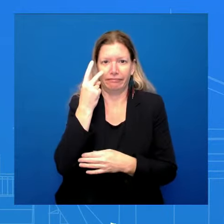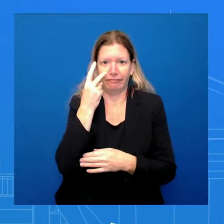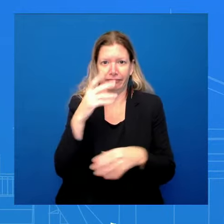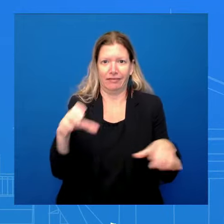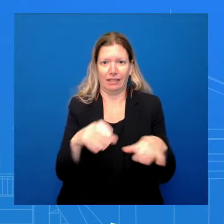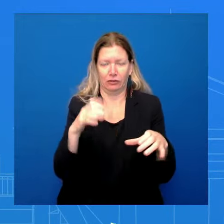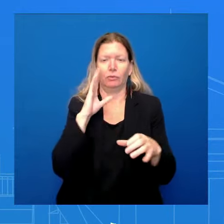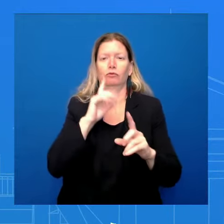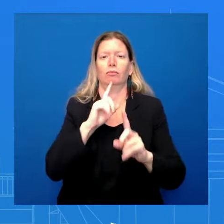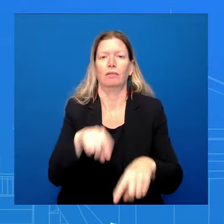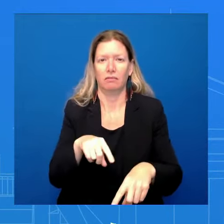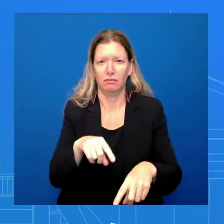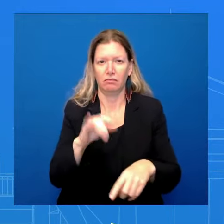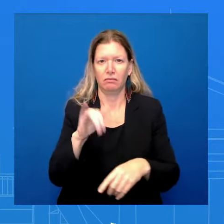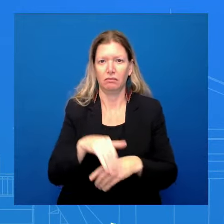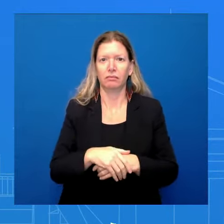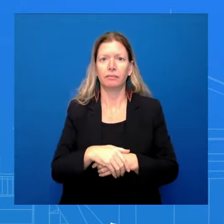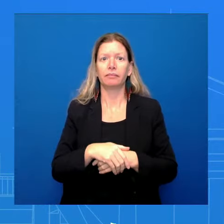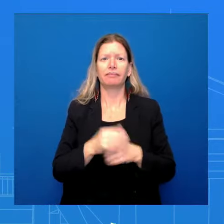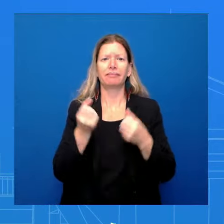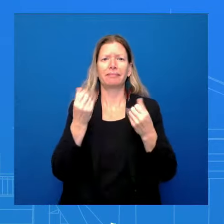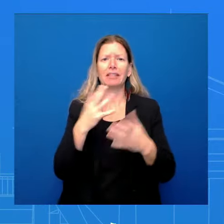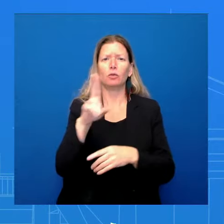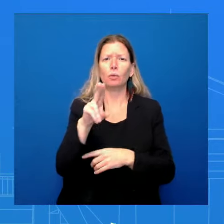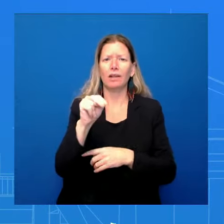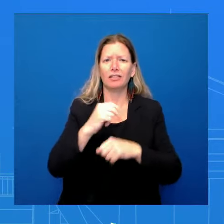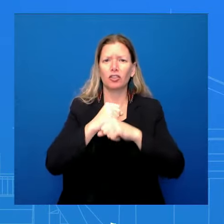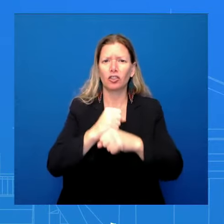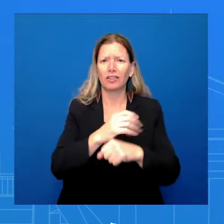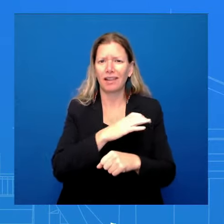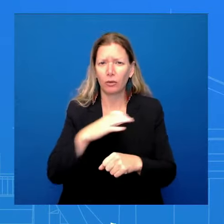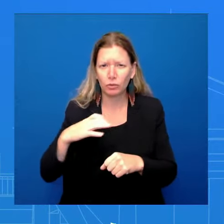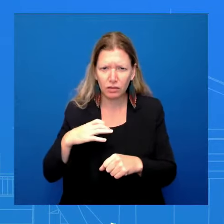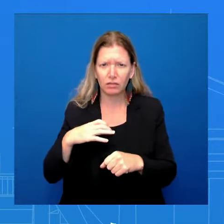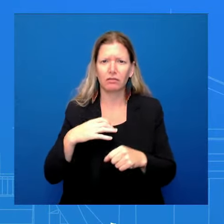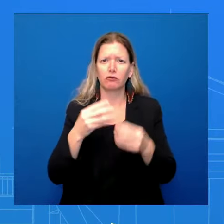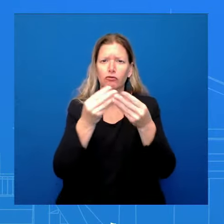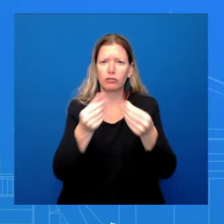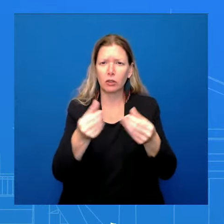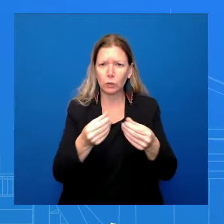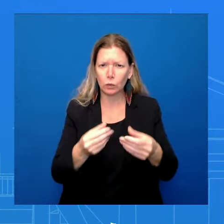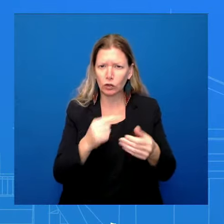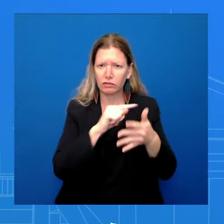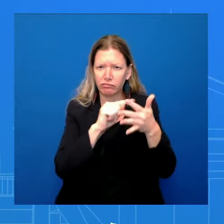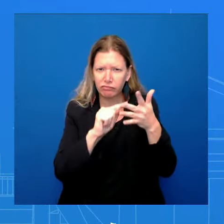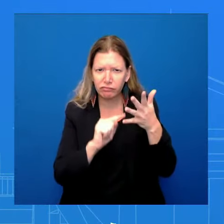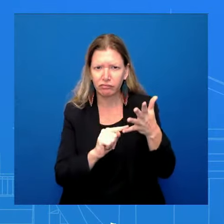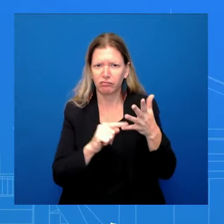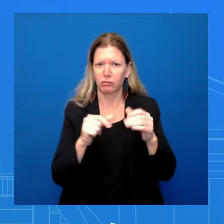resolutions that, as permanent members of the U.N. Security Council, both Russia and China have legal obligations to enforce and uphold.